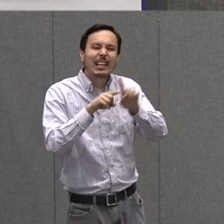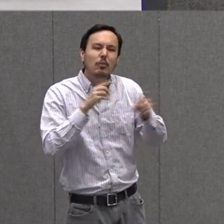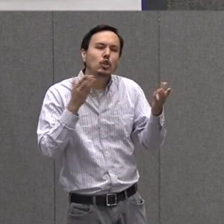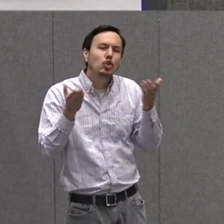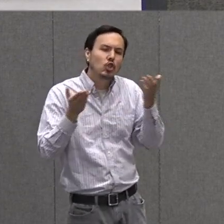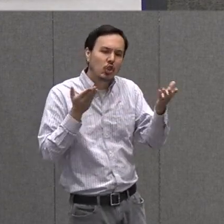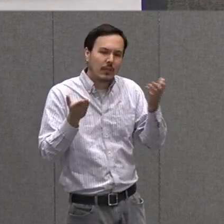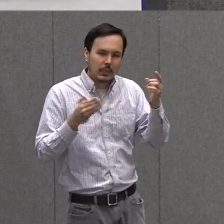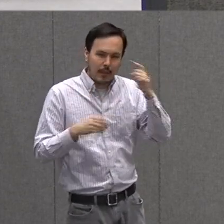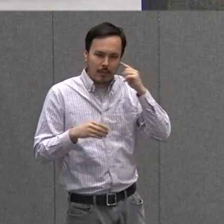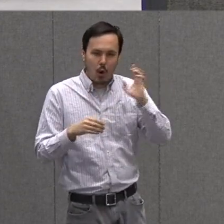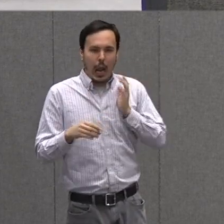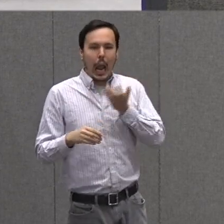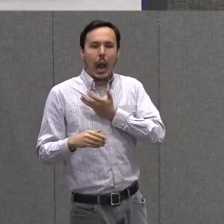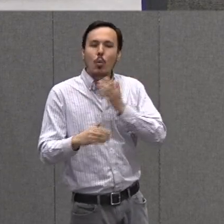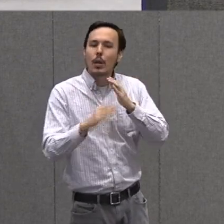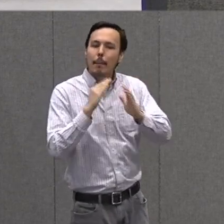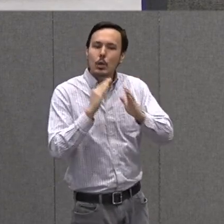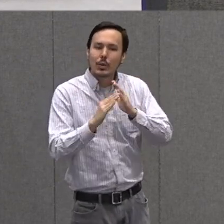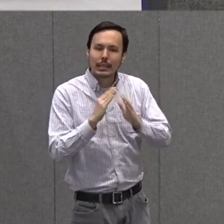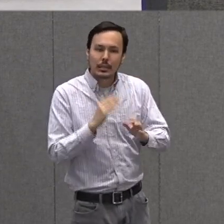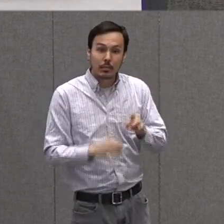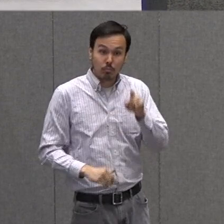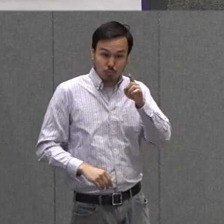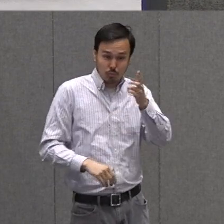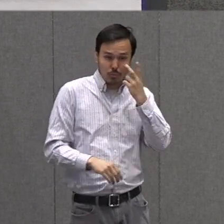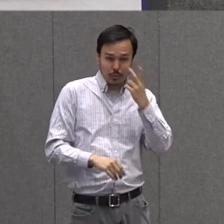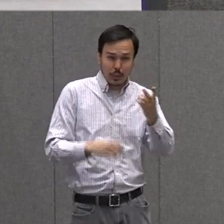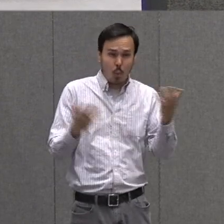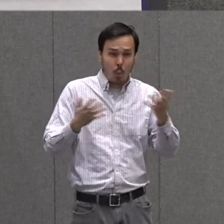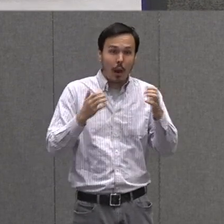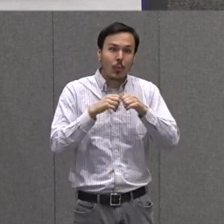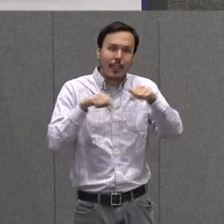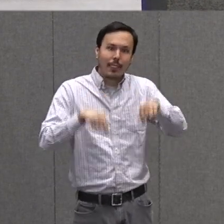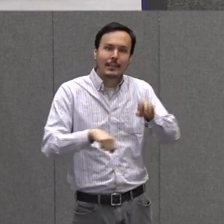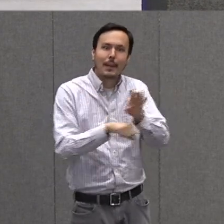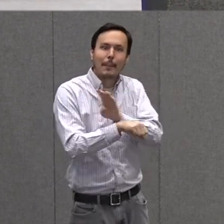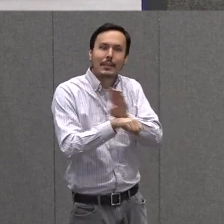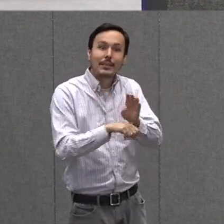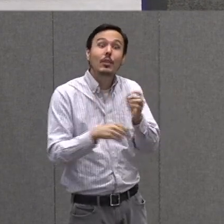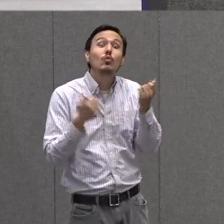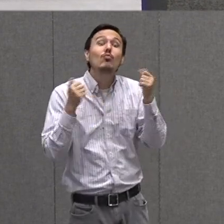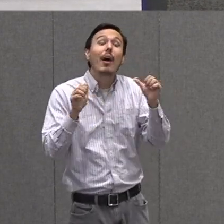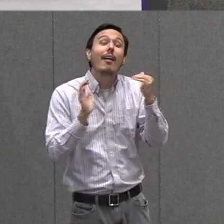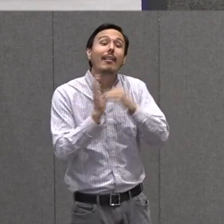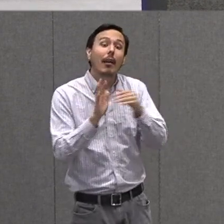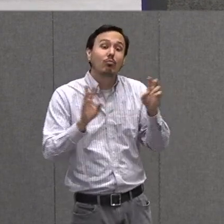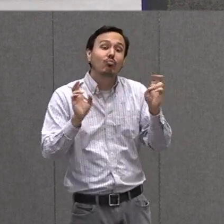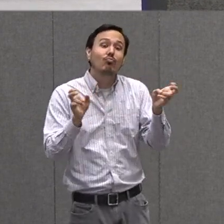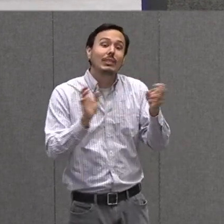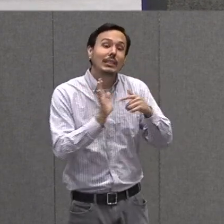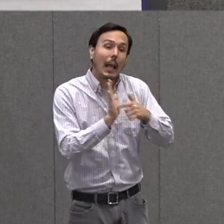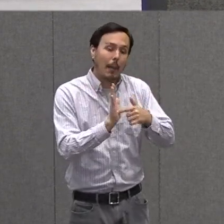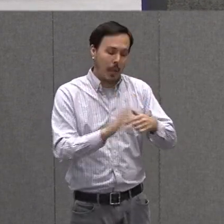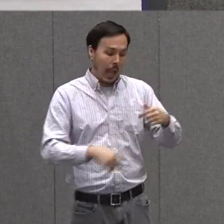What do you observe about this business? Try your sentence frame again, I observe.